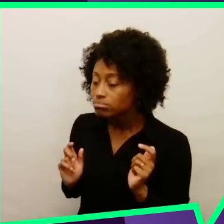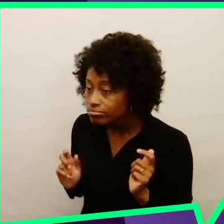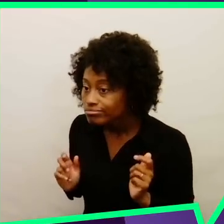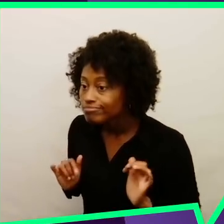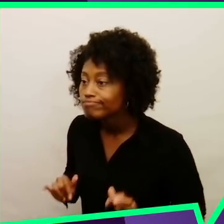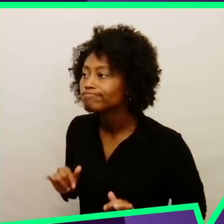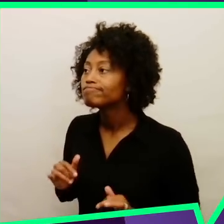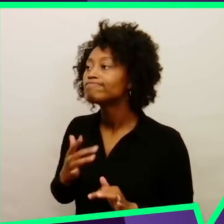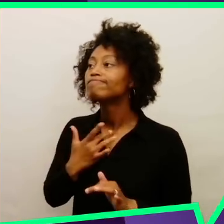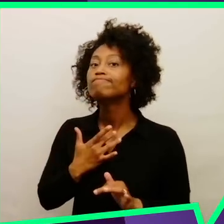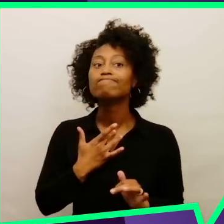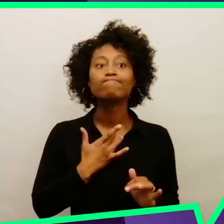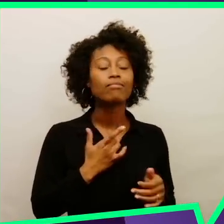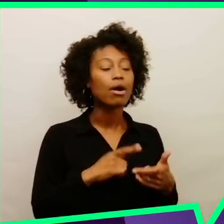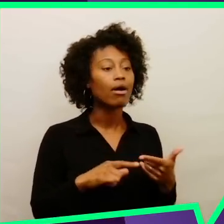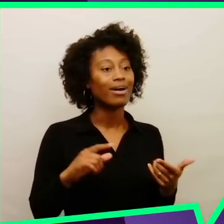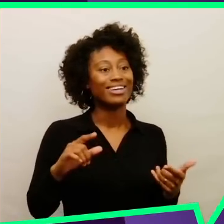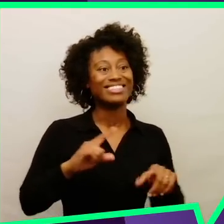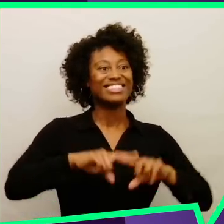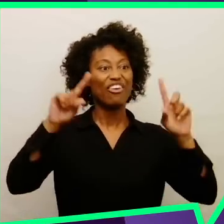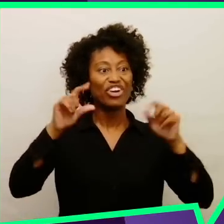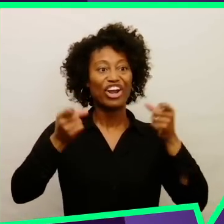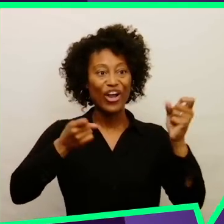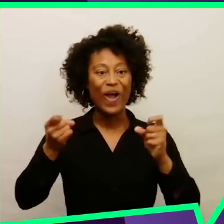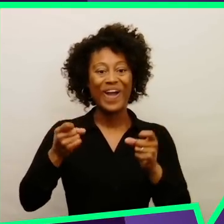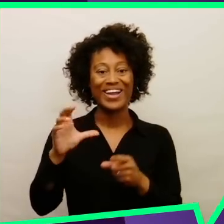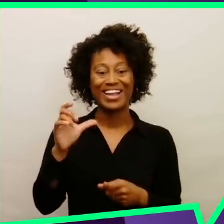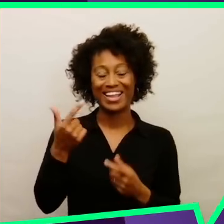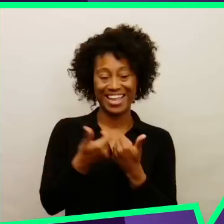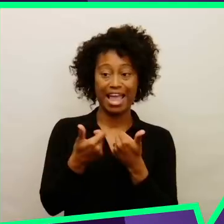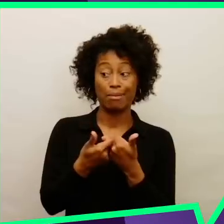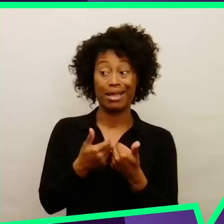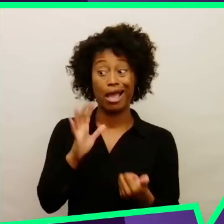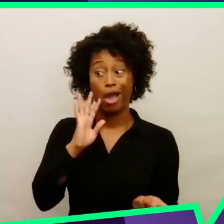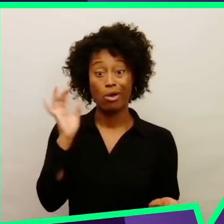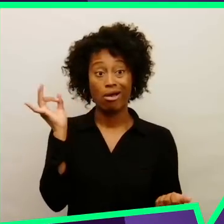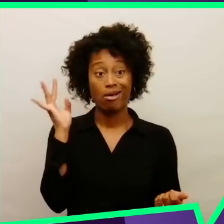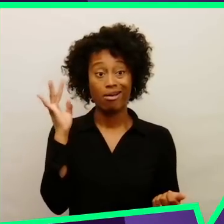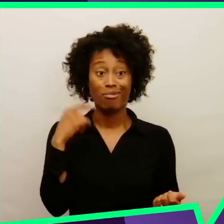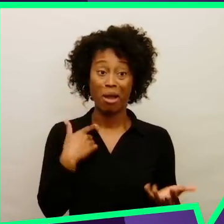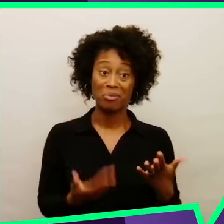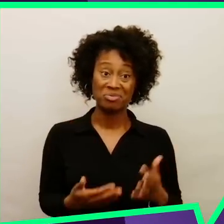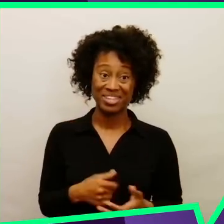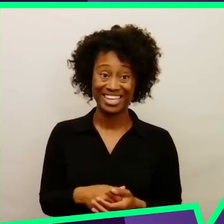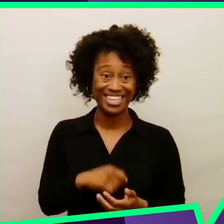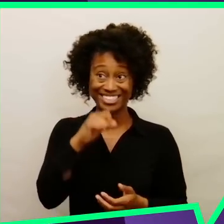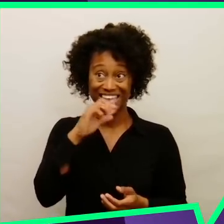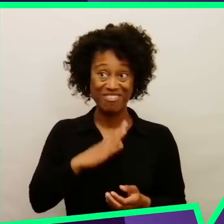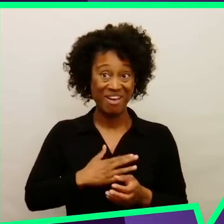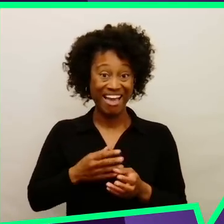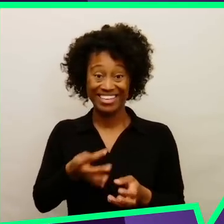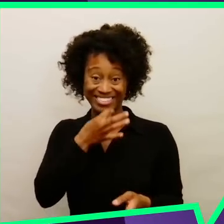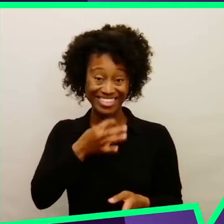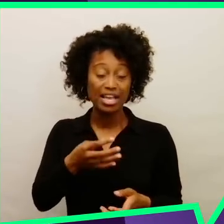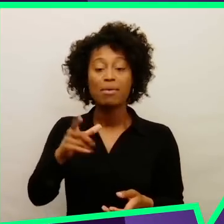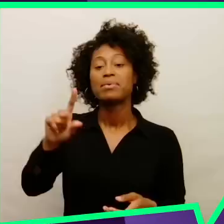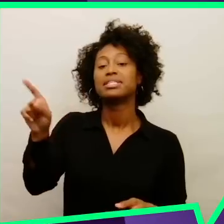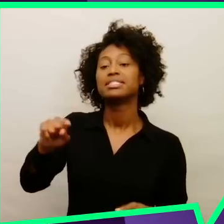of a different car game at me. I'm going to be really bad. And that's OK, because Zach's a pro. He's got the wheel.